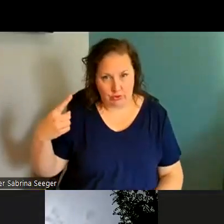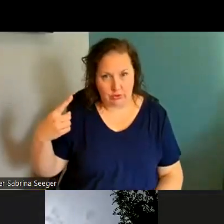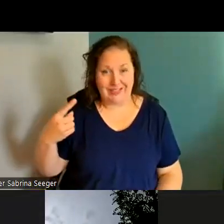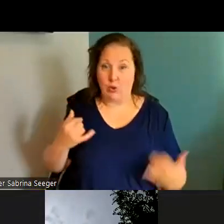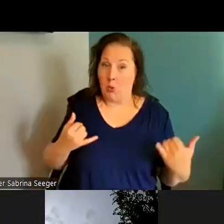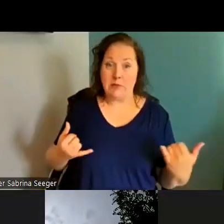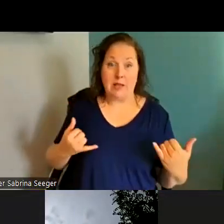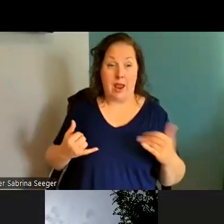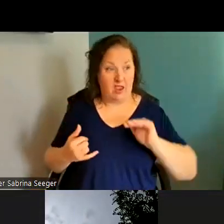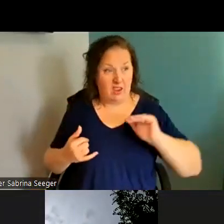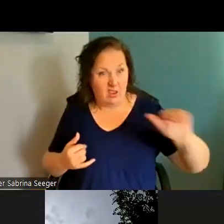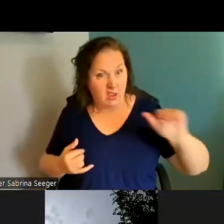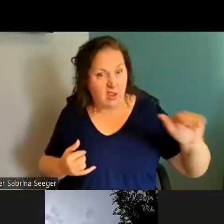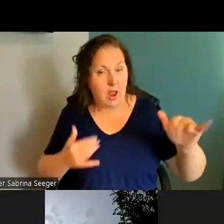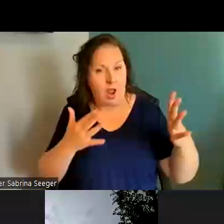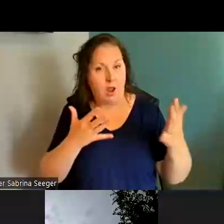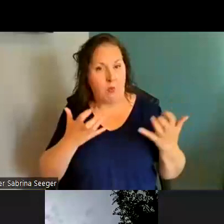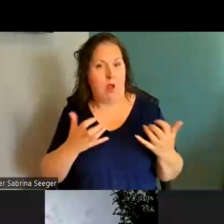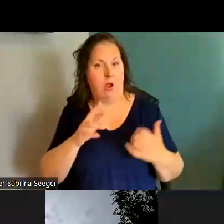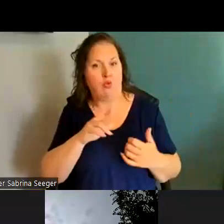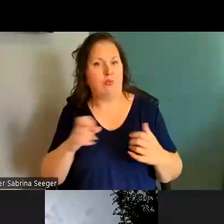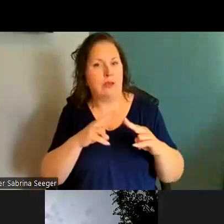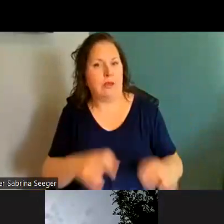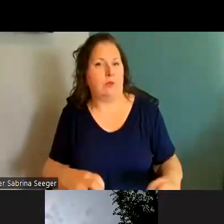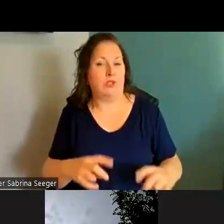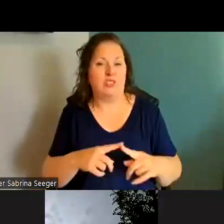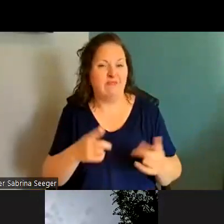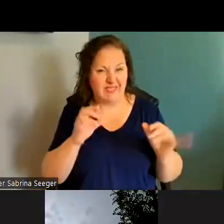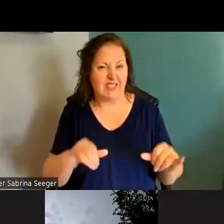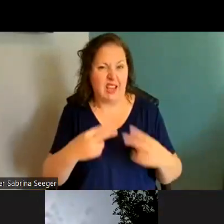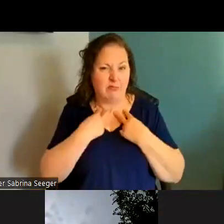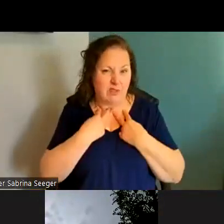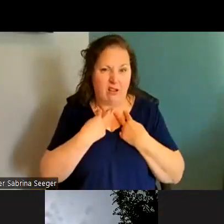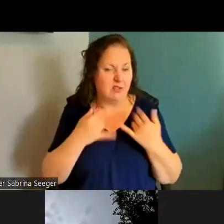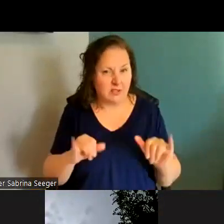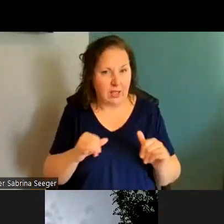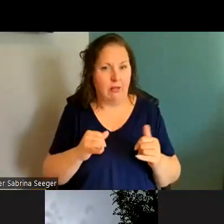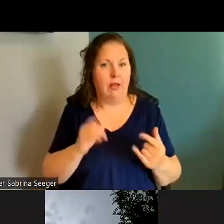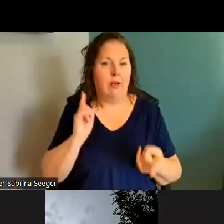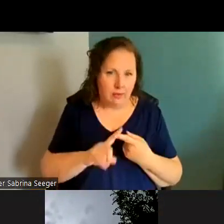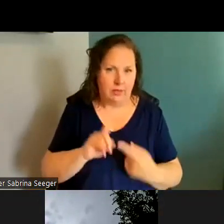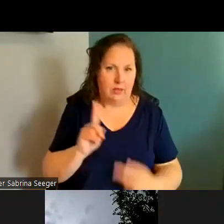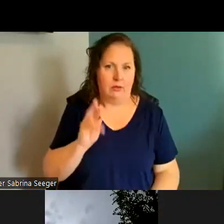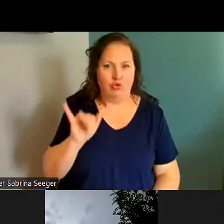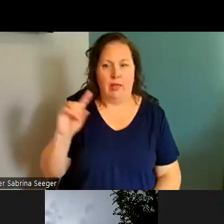to go back and ask for the re-eval you might still be in the same spot. Okay. Thank you. I believe